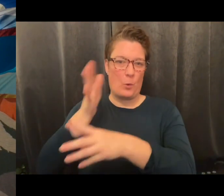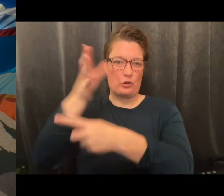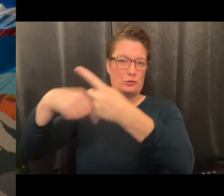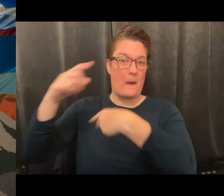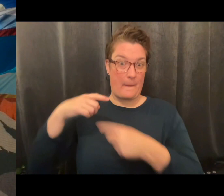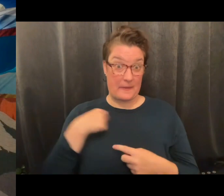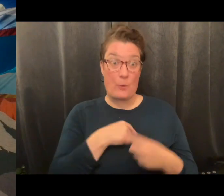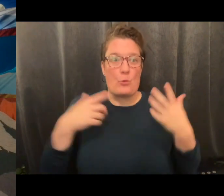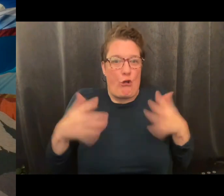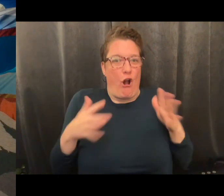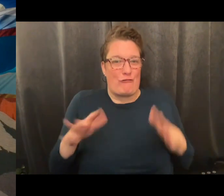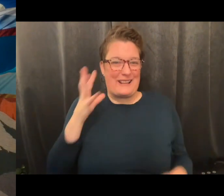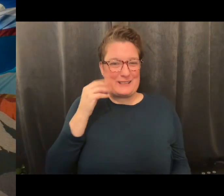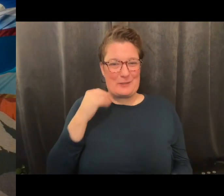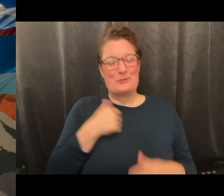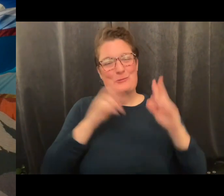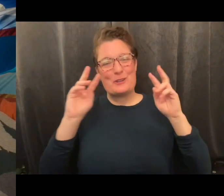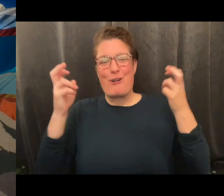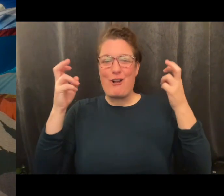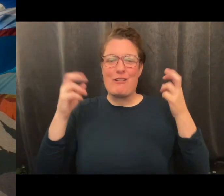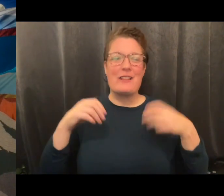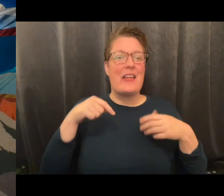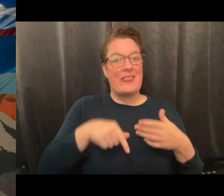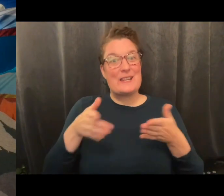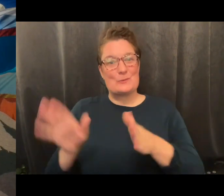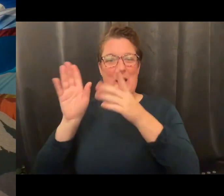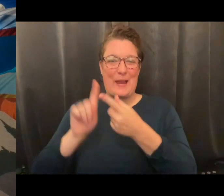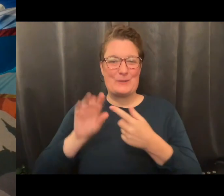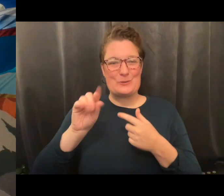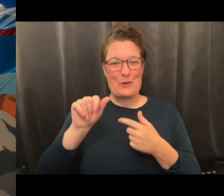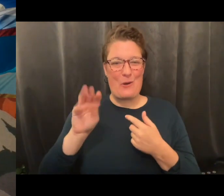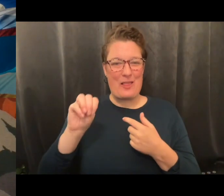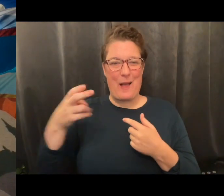So this month on This Way to Olam HaBa, we want to speak to